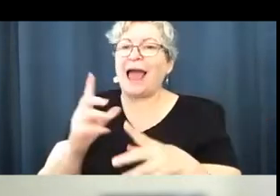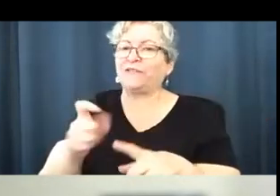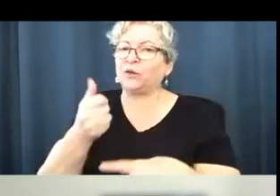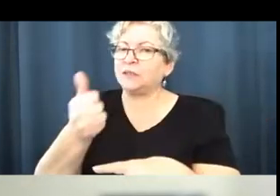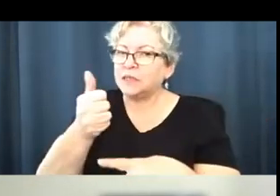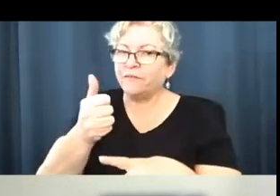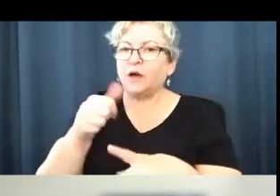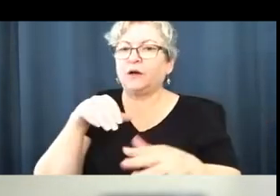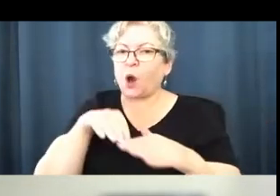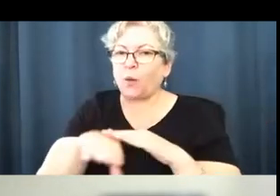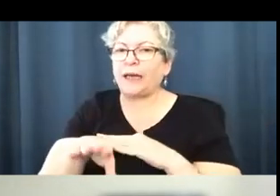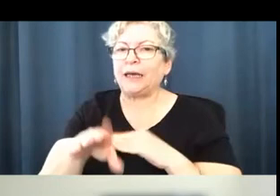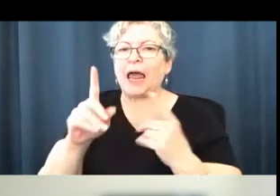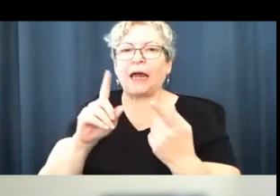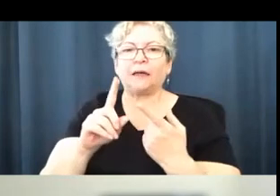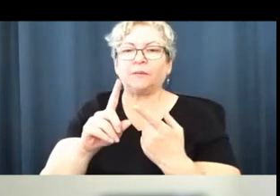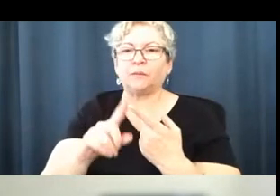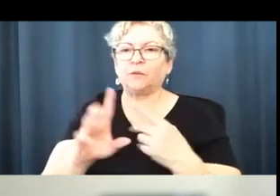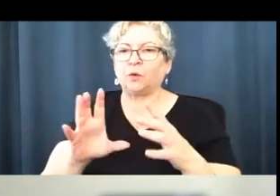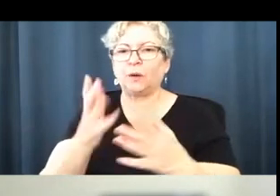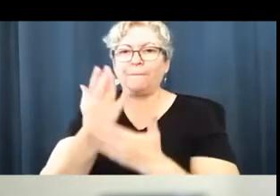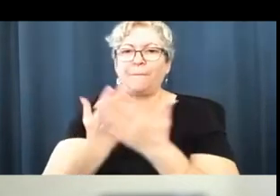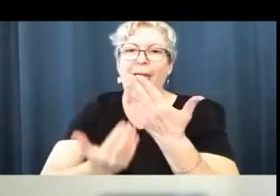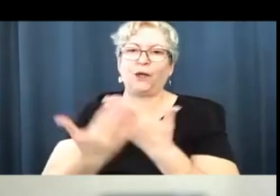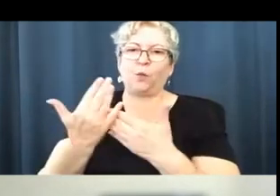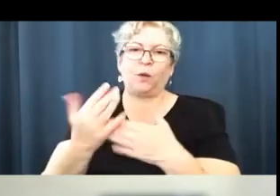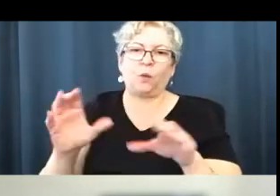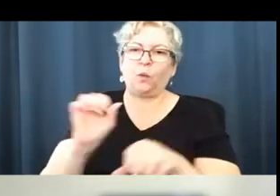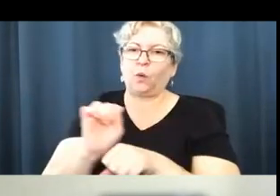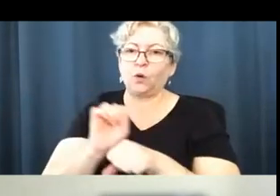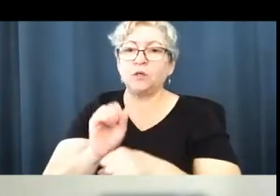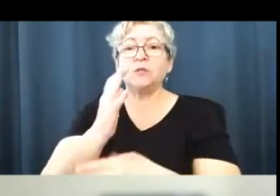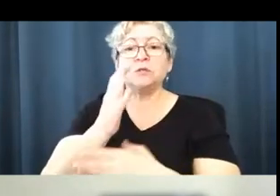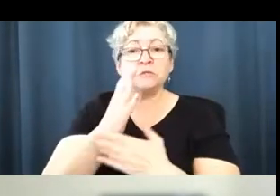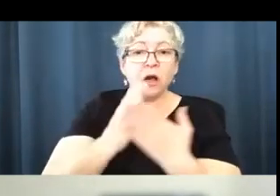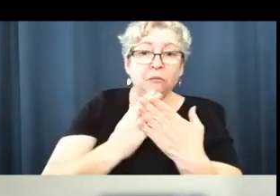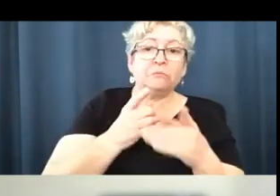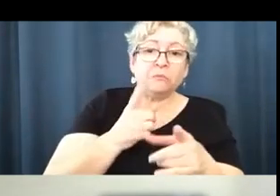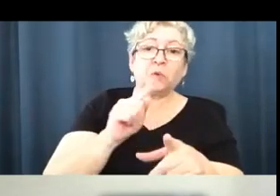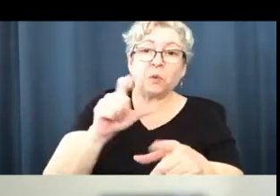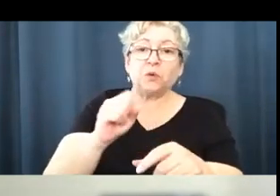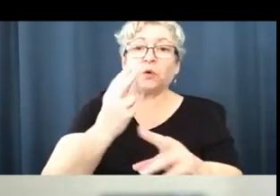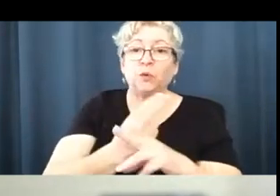and do a lot of manual work anyway. So these tools can be useful, but they're not by any means a magic button.